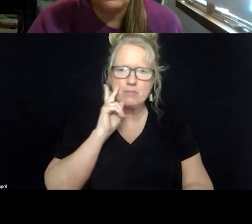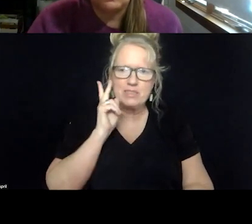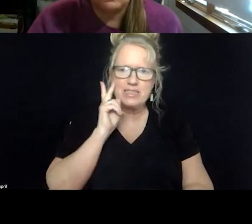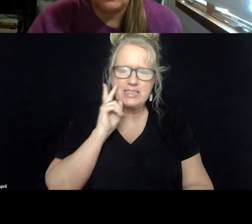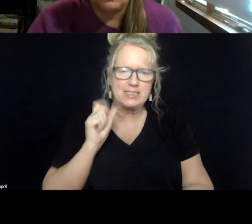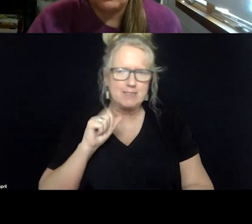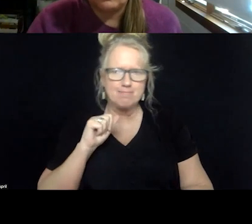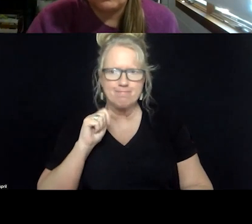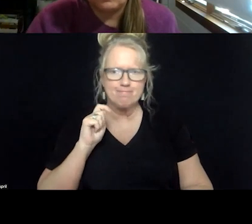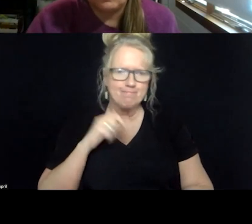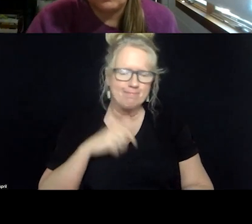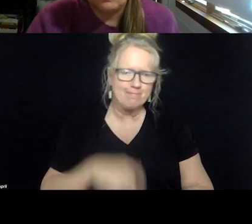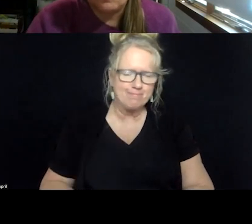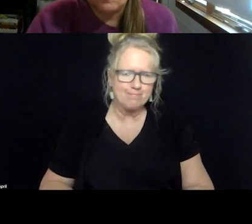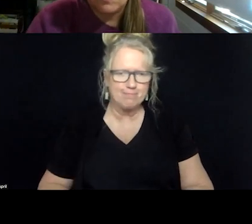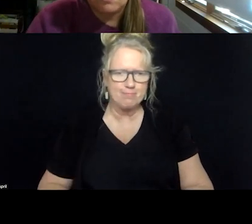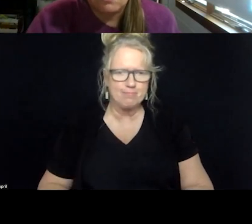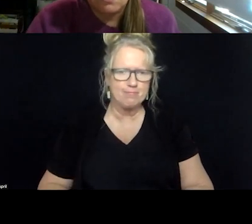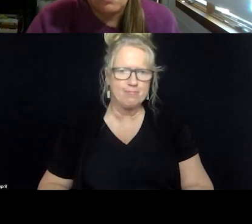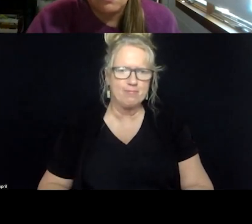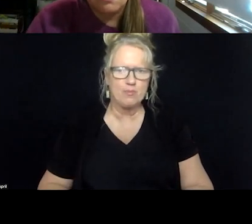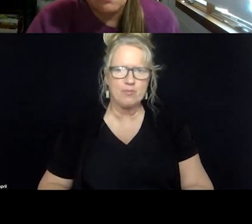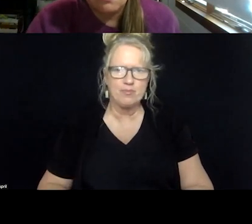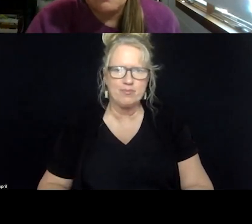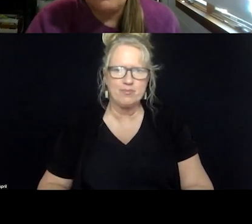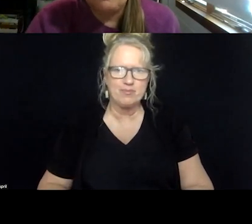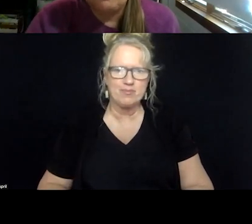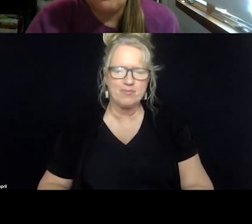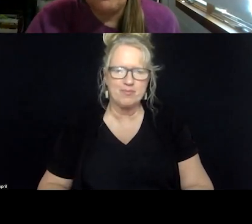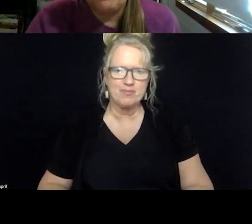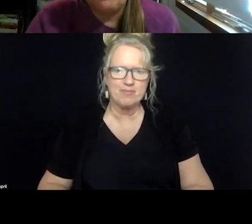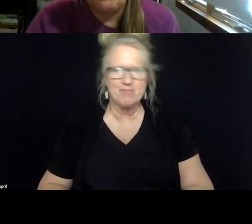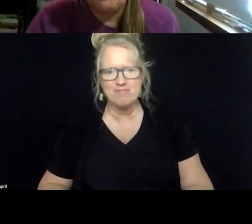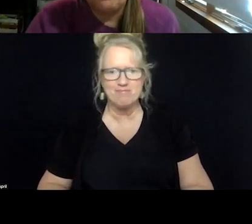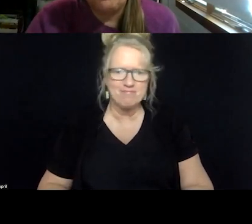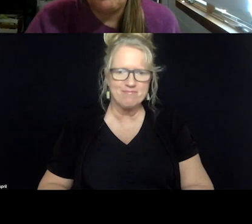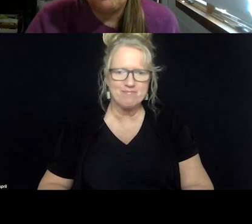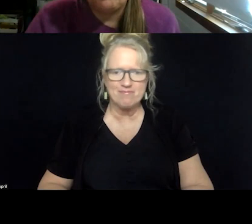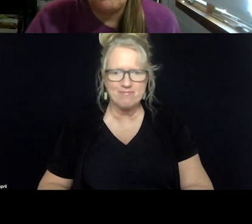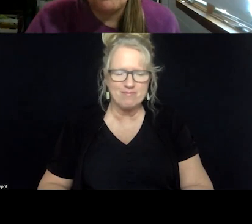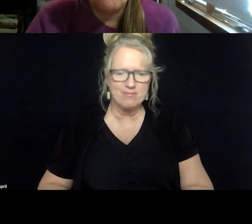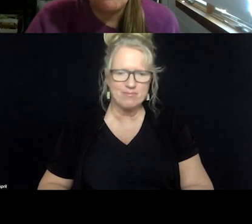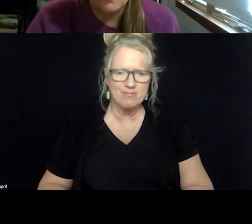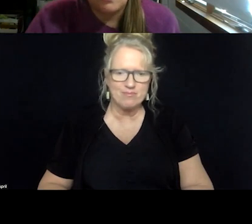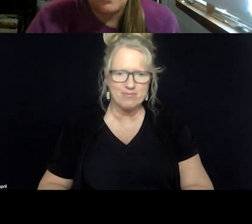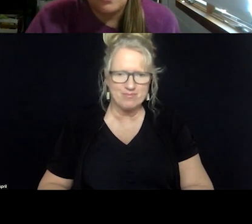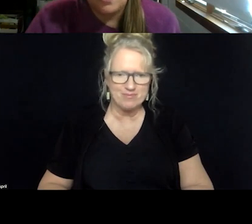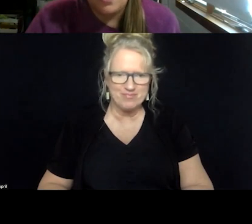LET'S SEE... HM...